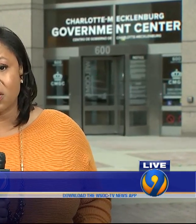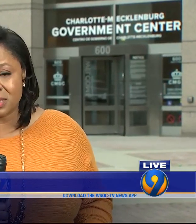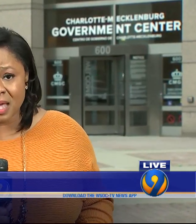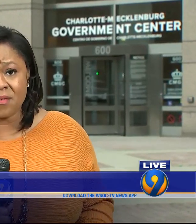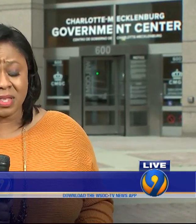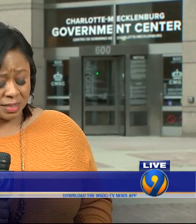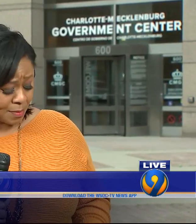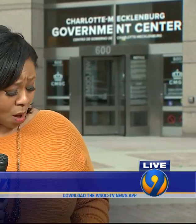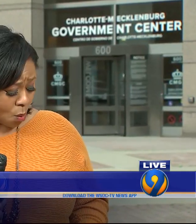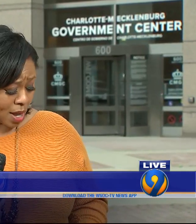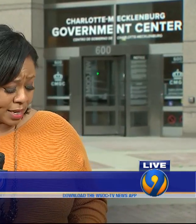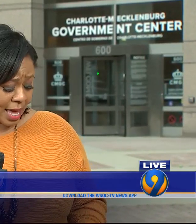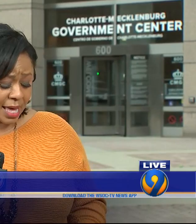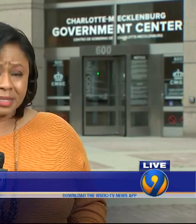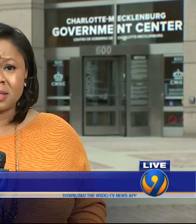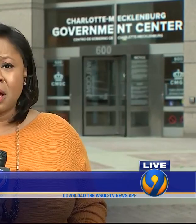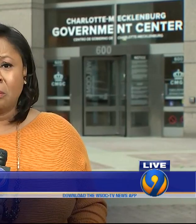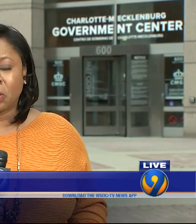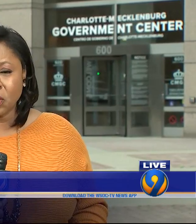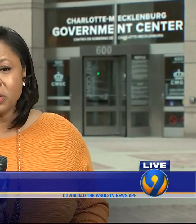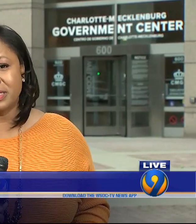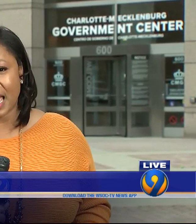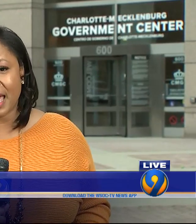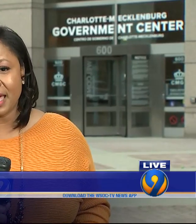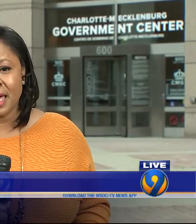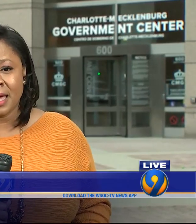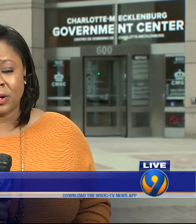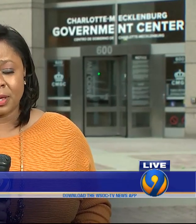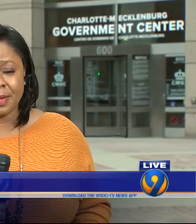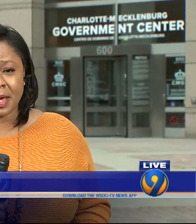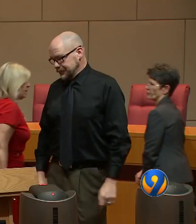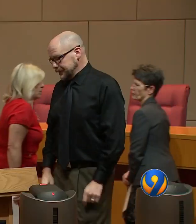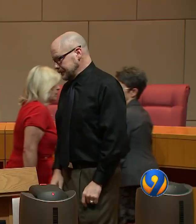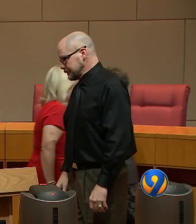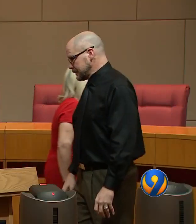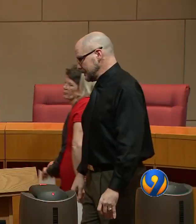A WEEK AGO TODAY, THERE WERE 0 CASES IN THE COUNTY.